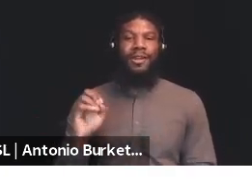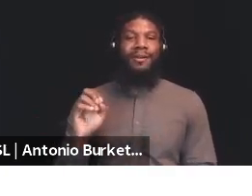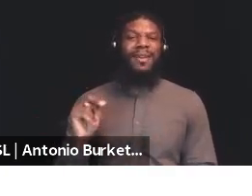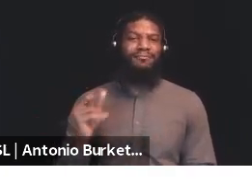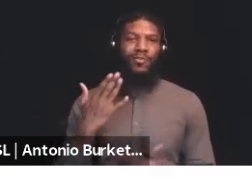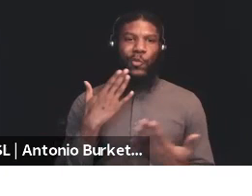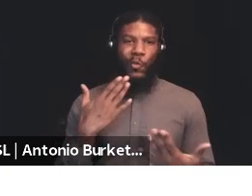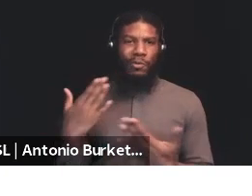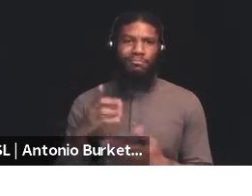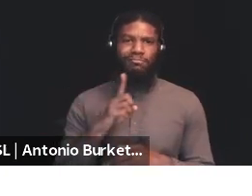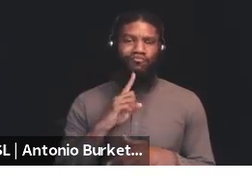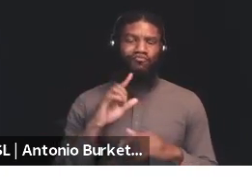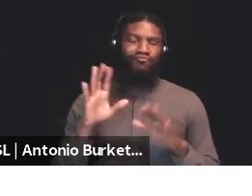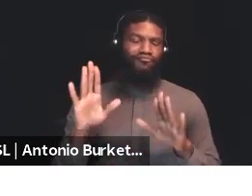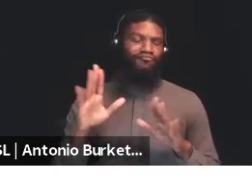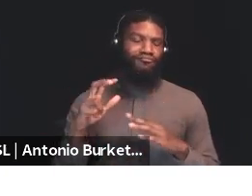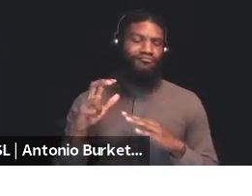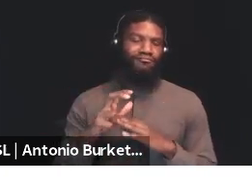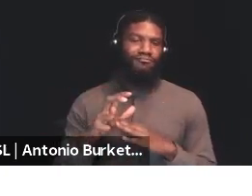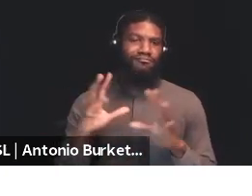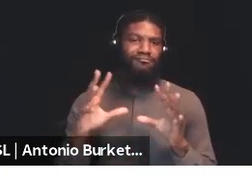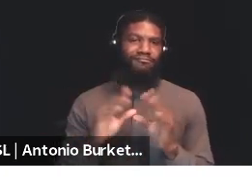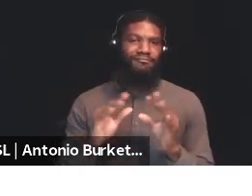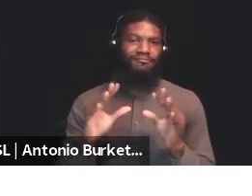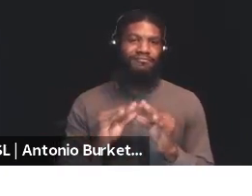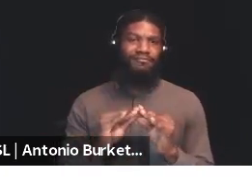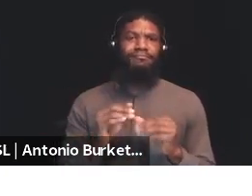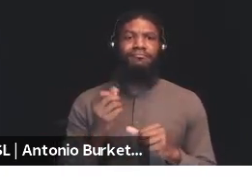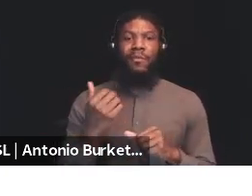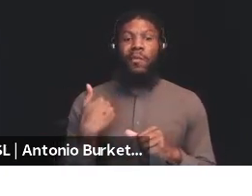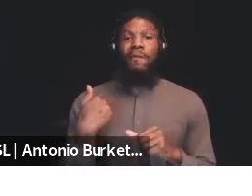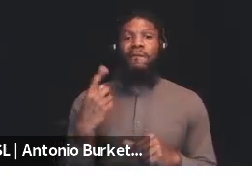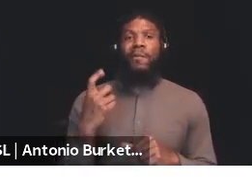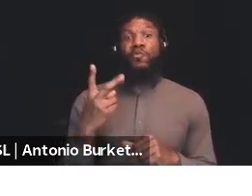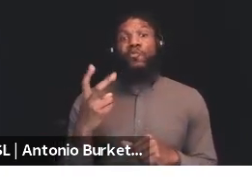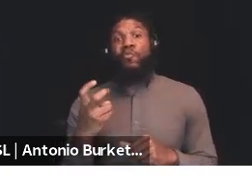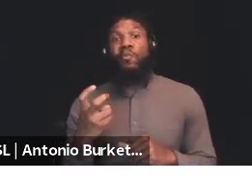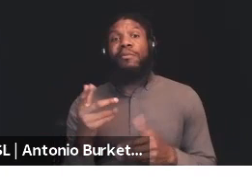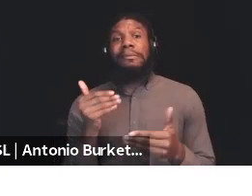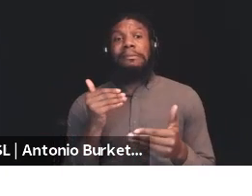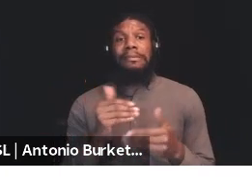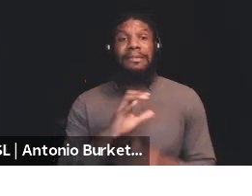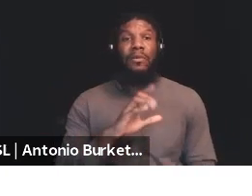This was a wonderful session, and so we have one or two more sessions coming up C-1 and C-2,